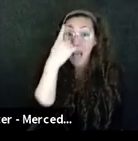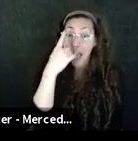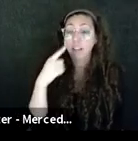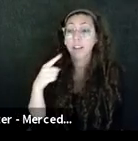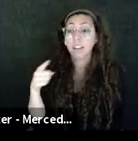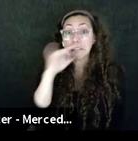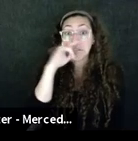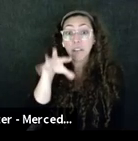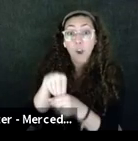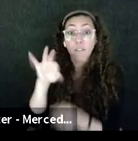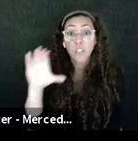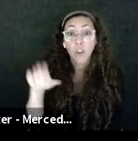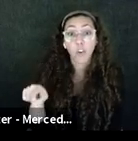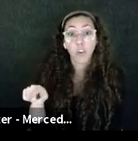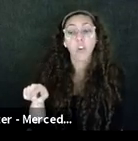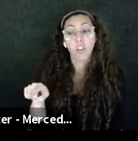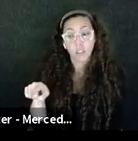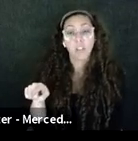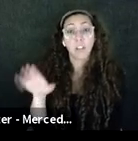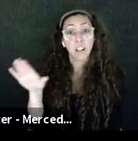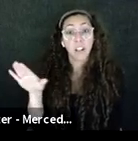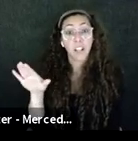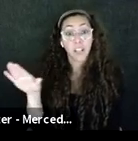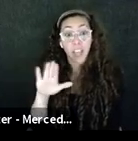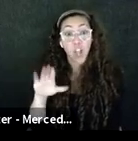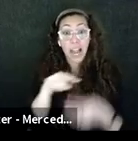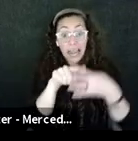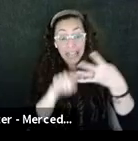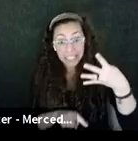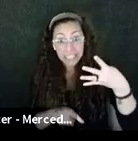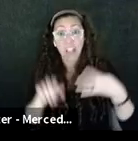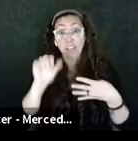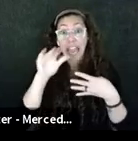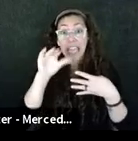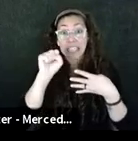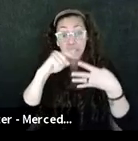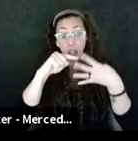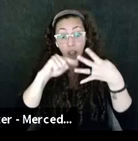Jason Williams: They're listening List of aces and adverse childhood experiences adverse cultural experiences will be pretty high.